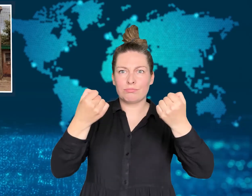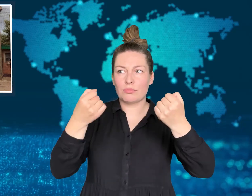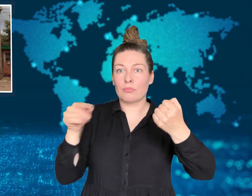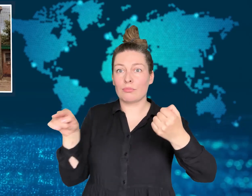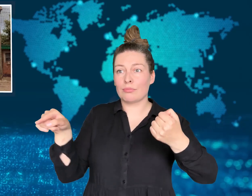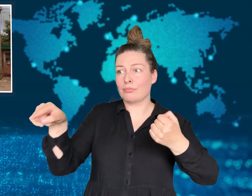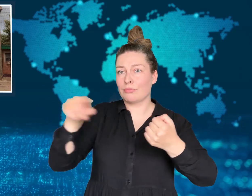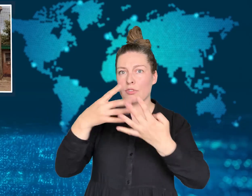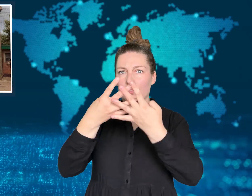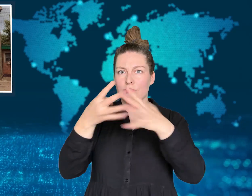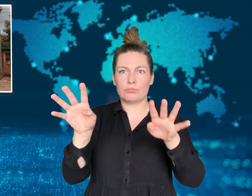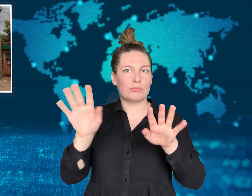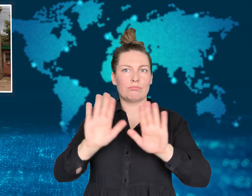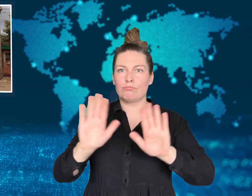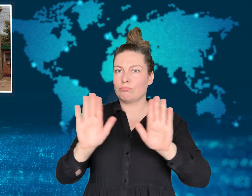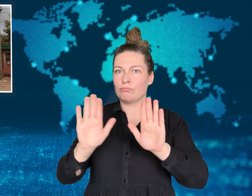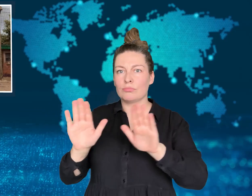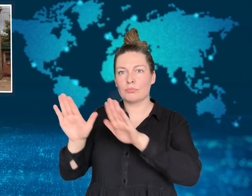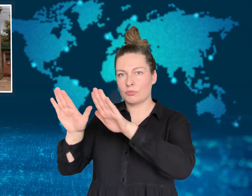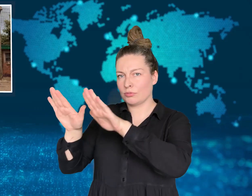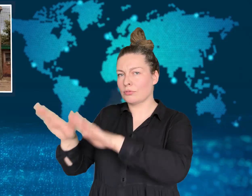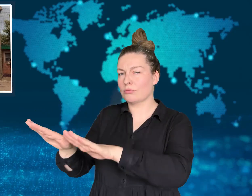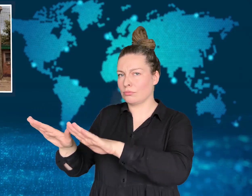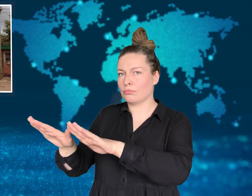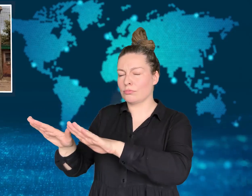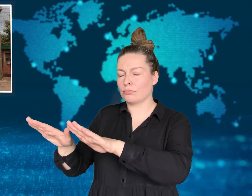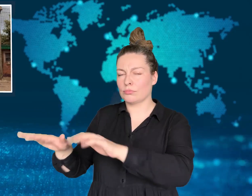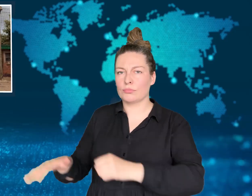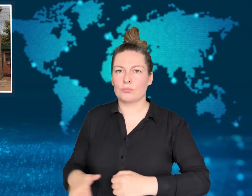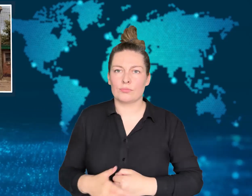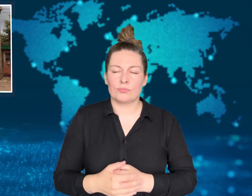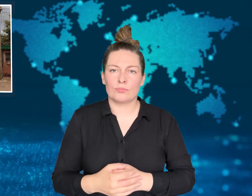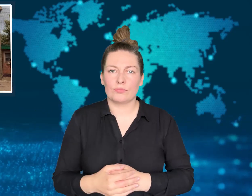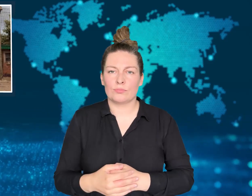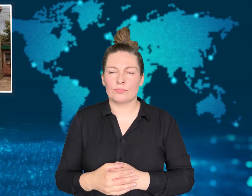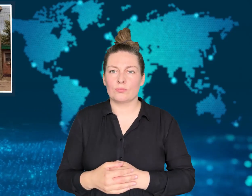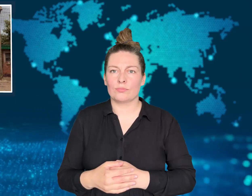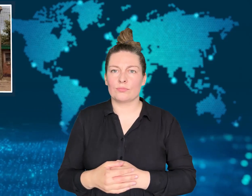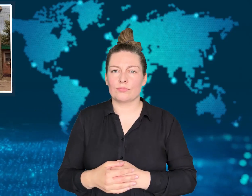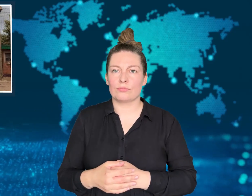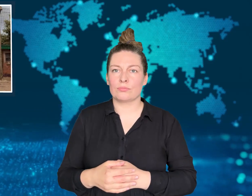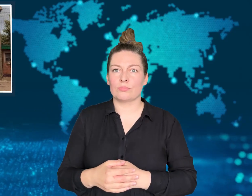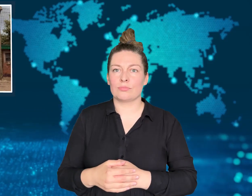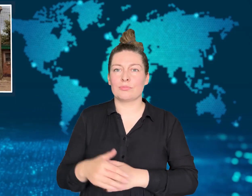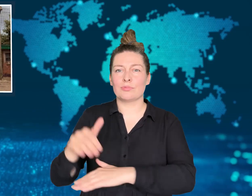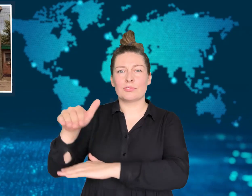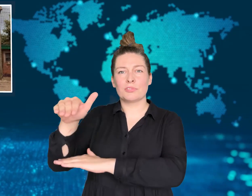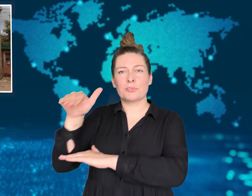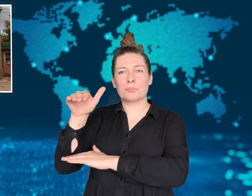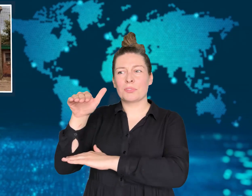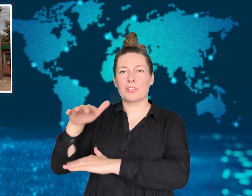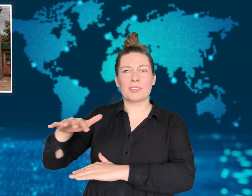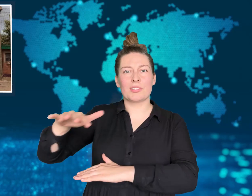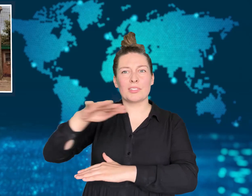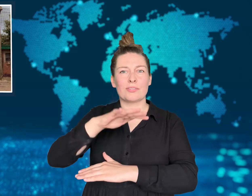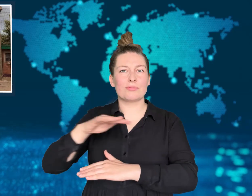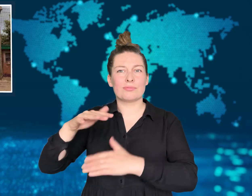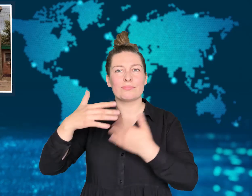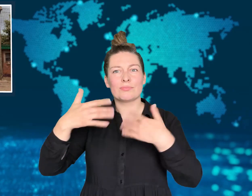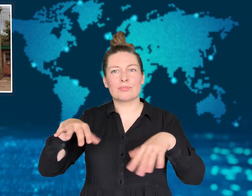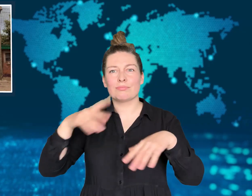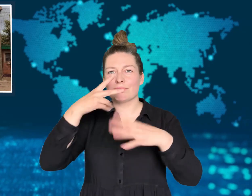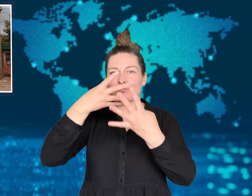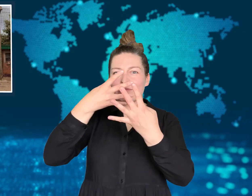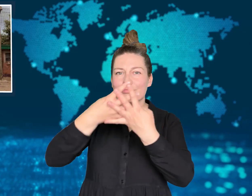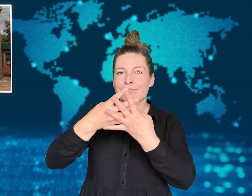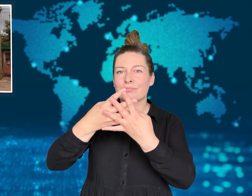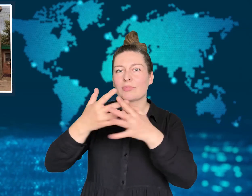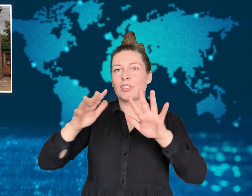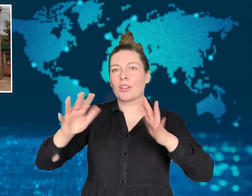The amnesty offer excludes violent criminals as well as those who have